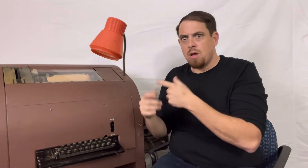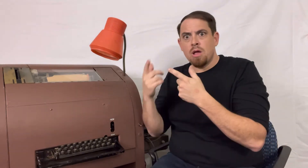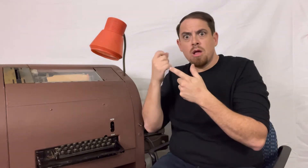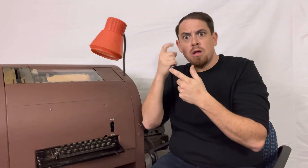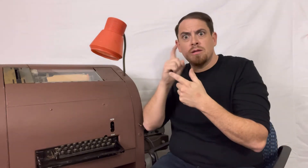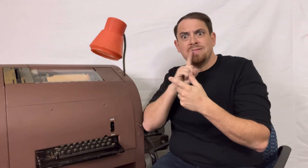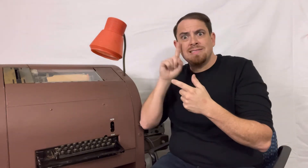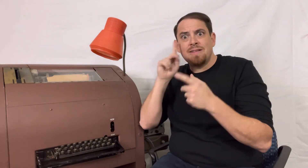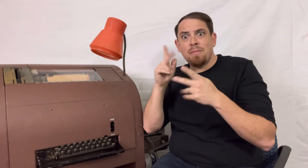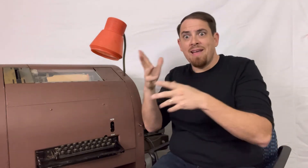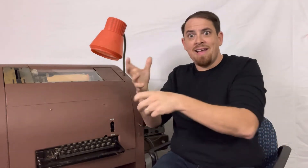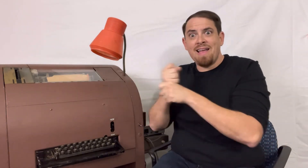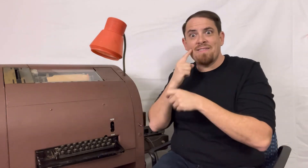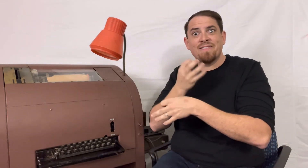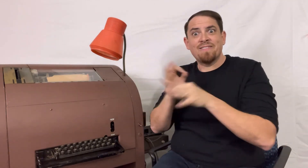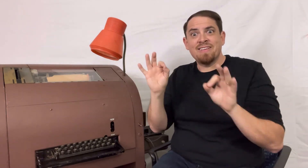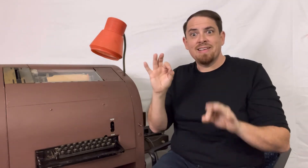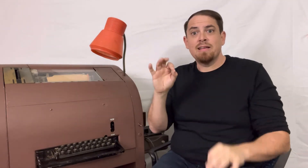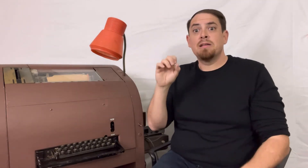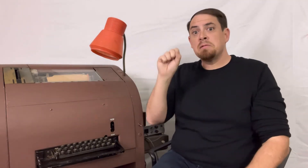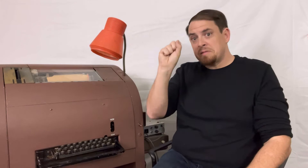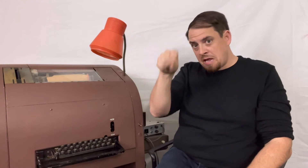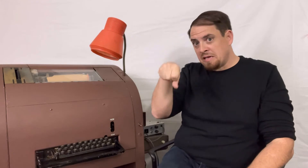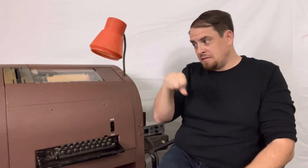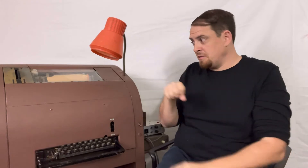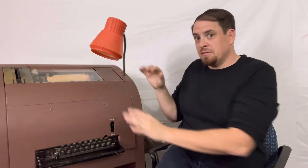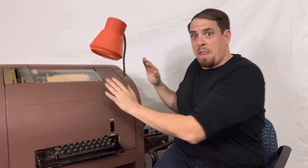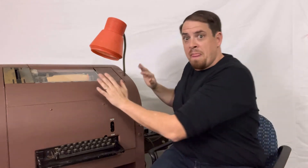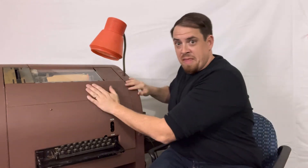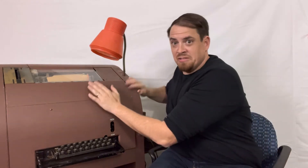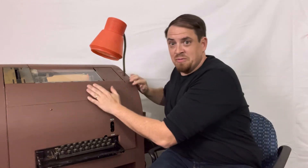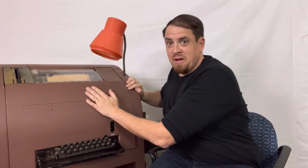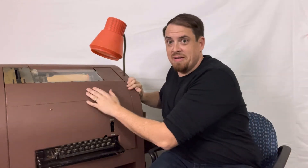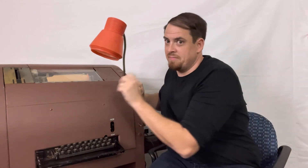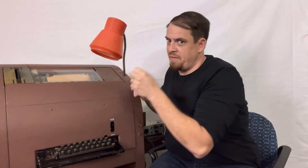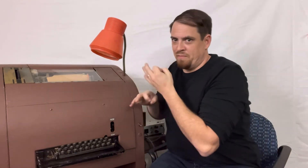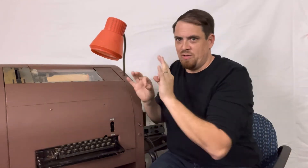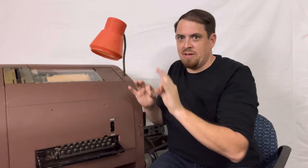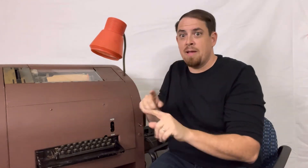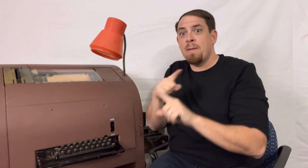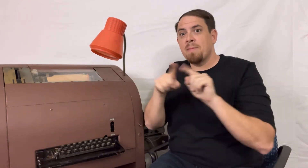Now, a deaf individual could receive one of the machines like the one I have here for free,